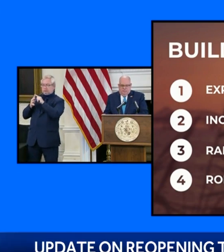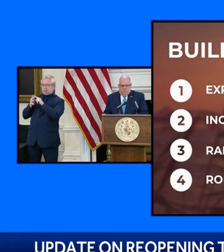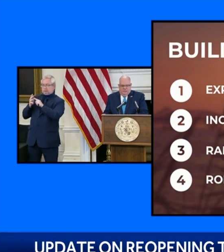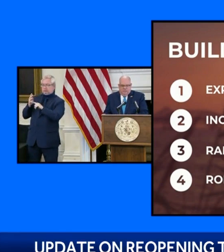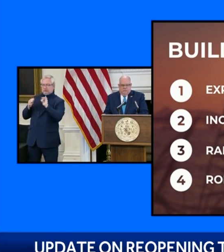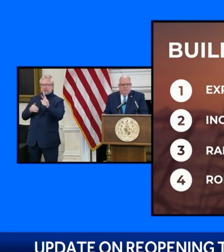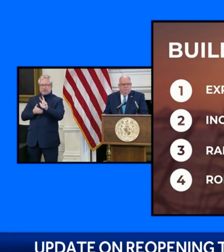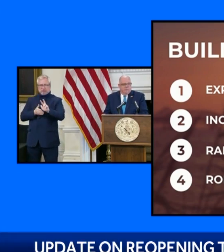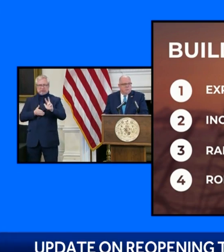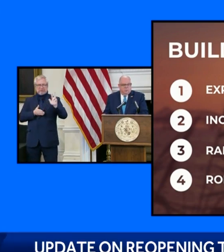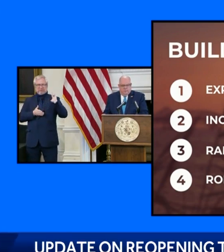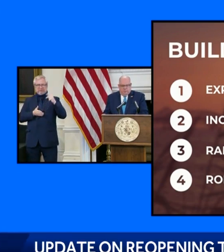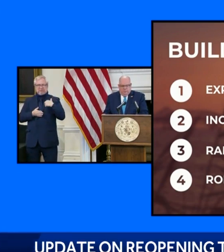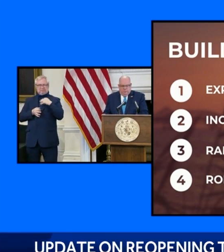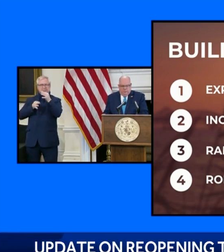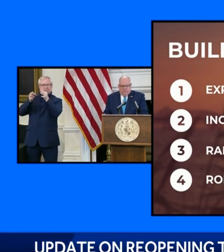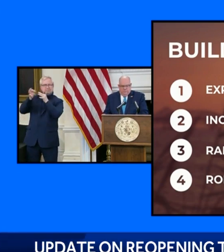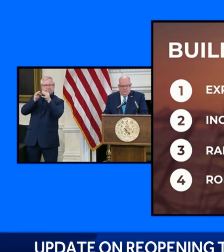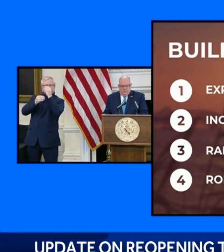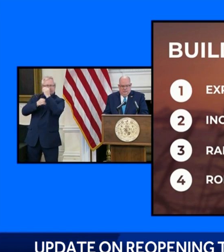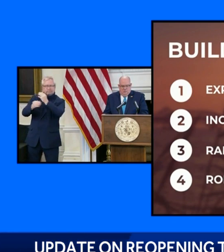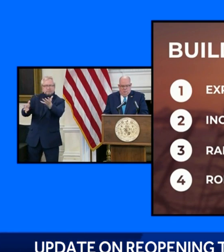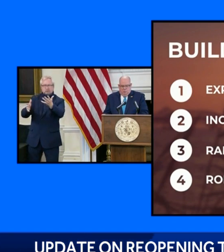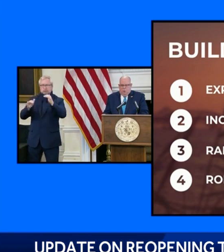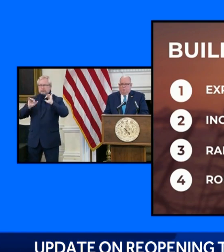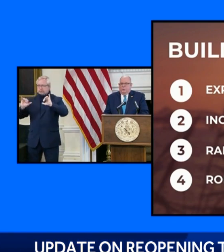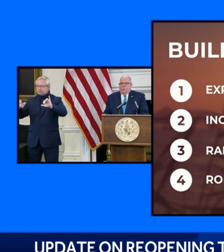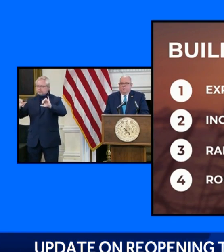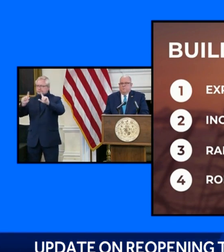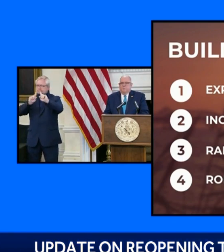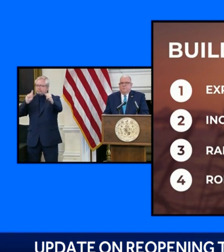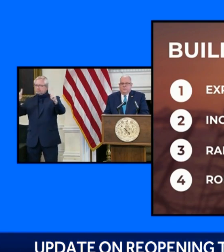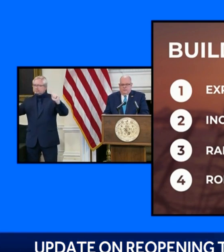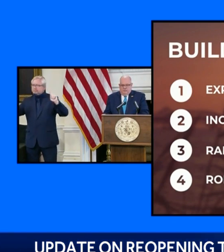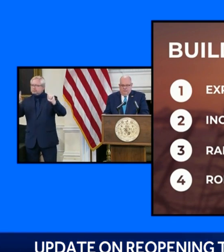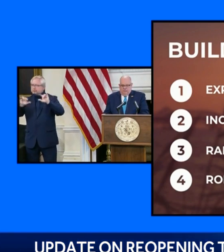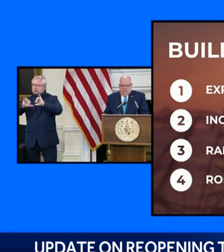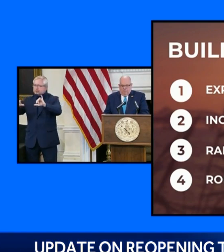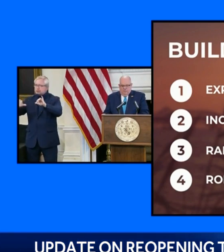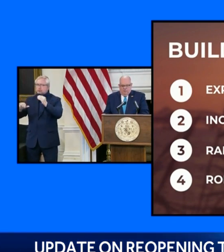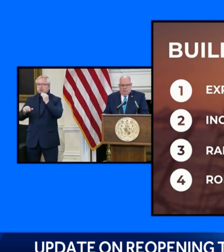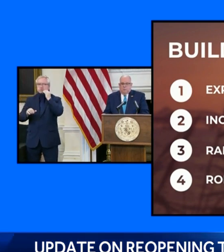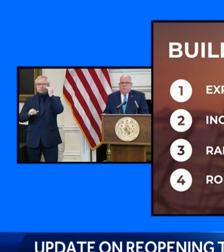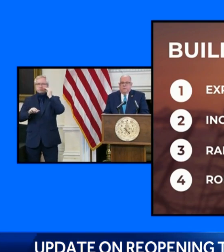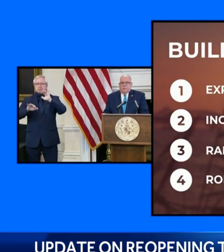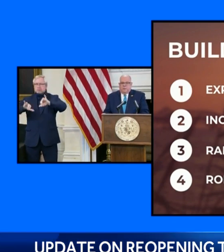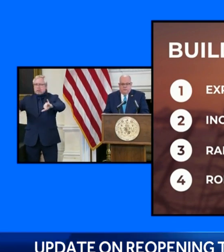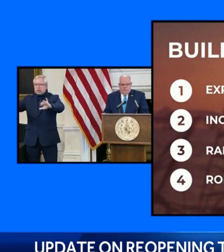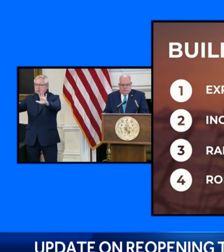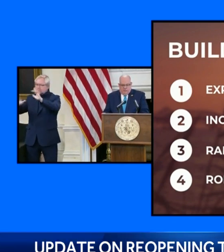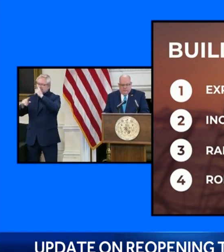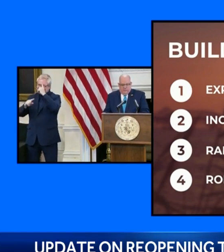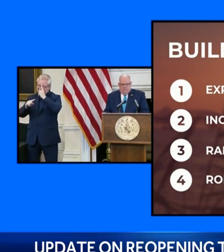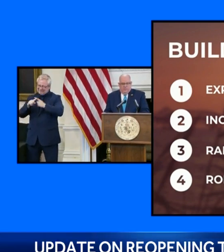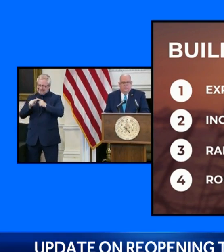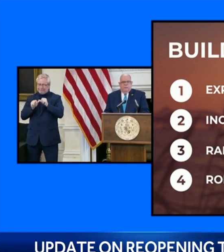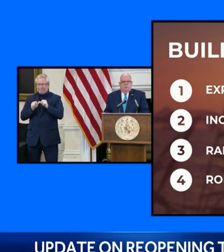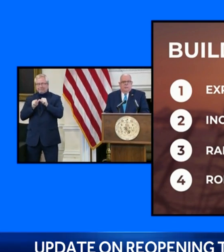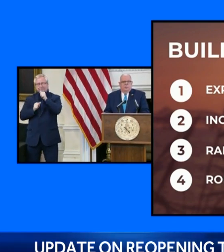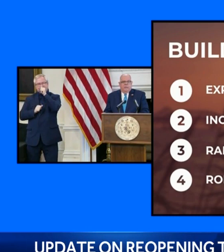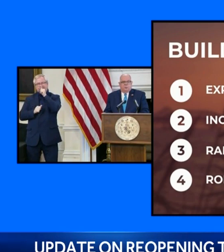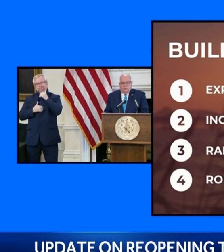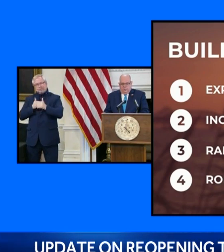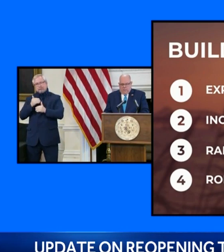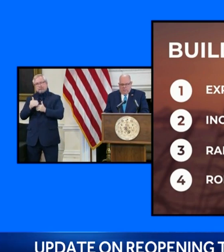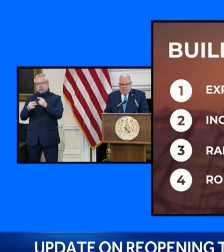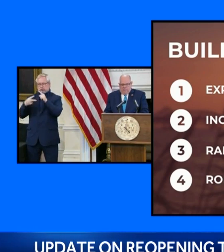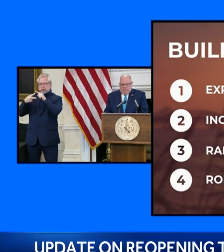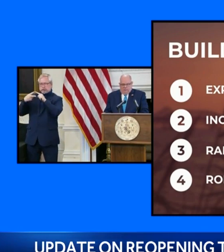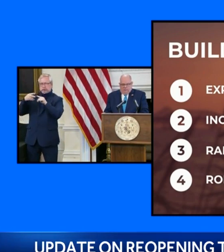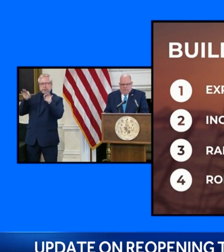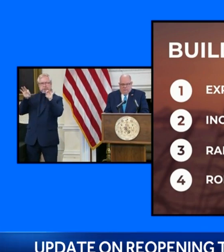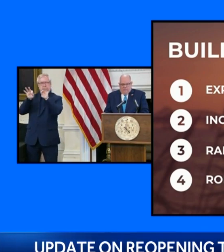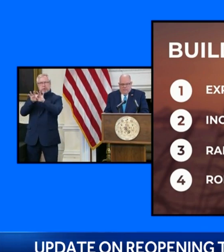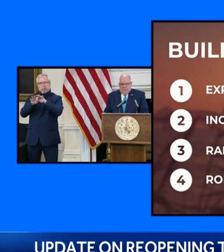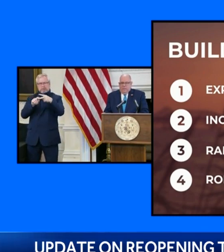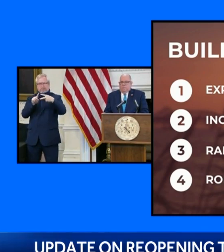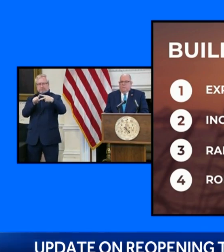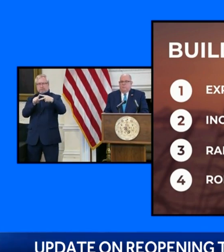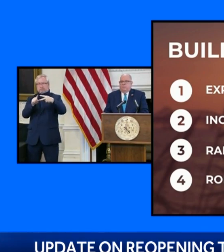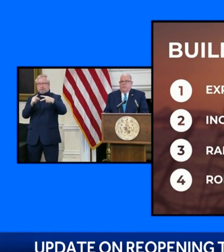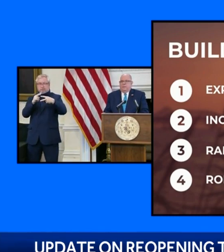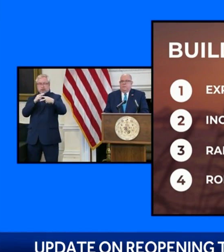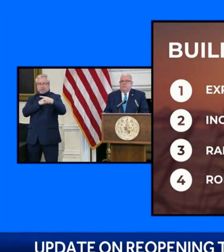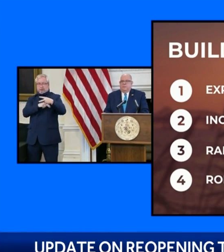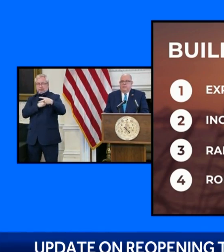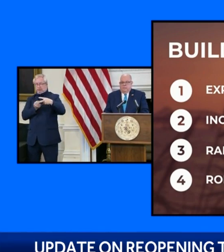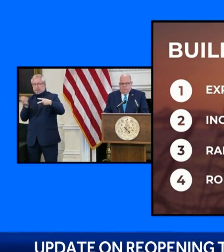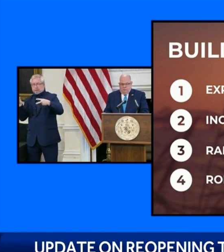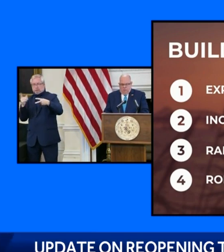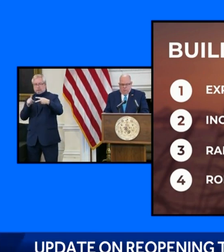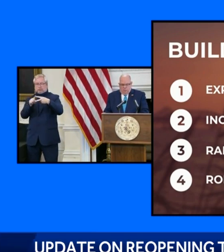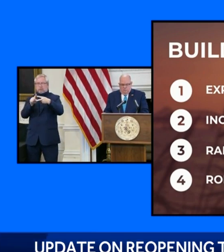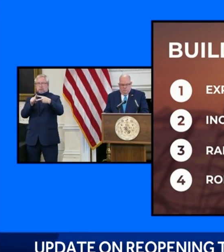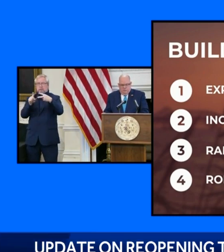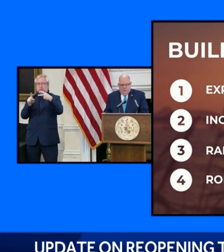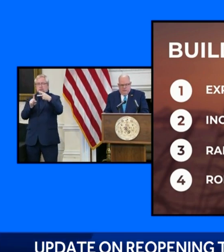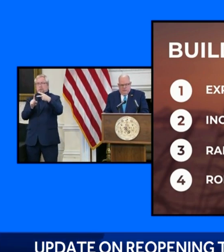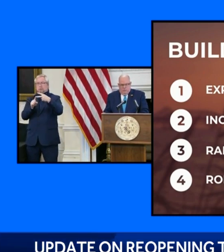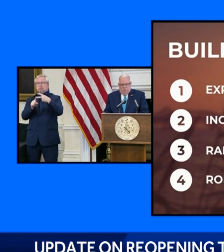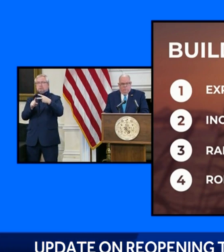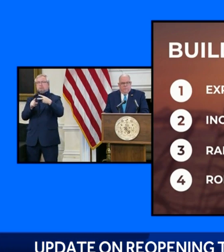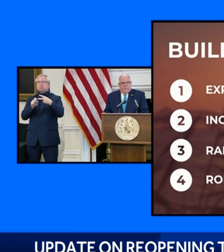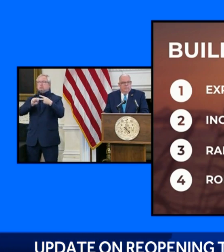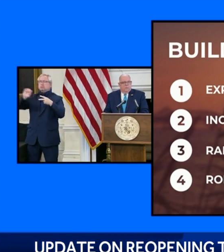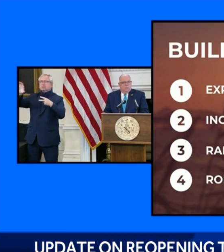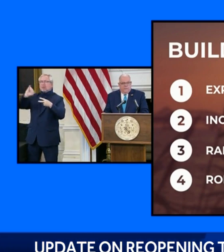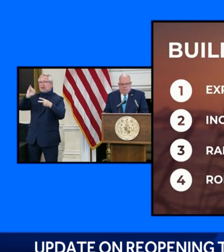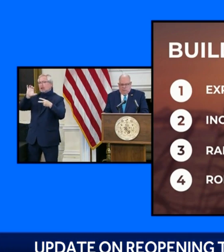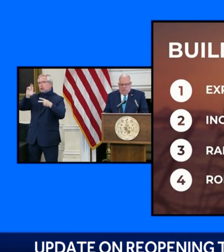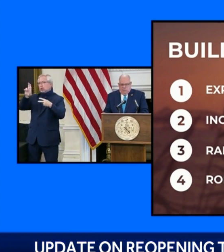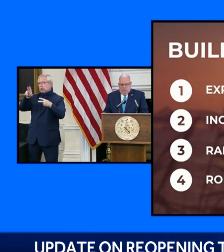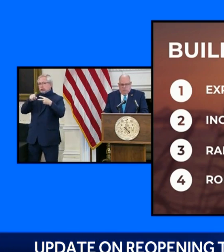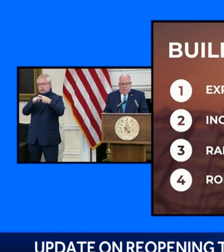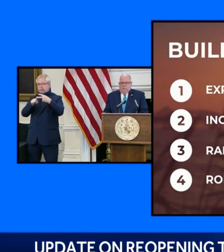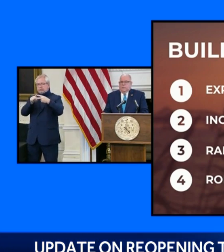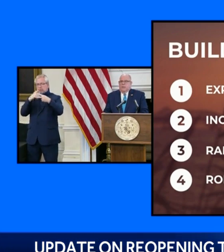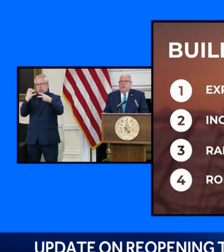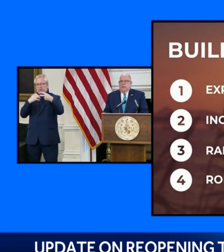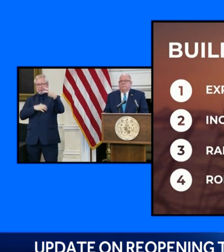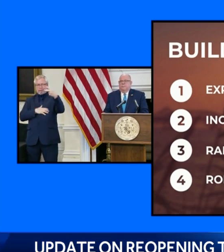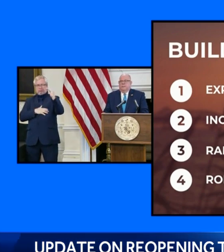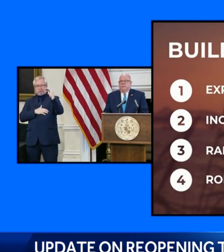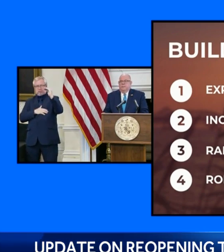WE MADE IT CLEAR THREE WEEKS AGO THAT IF MARYLANDERS CONTINUED STAYING HOME AND PRACTICING PHYSICAL DISTANCING, WE WERE HOPEFUL THAT THE KEEP METRICS WE WERE TRACKING, THE RATE OF